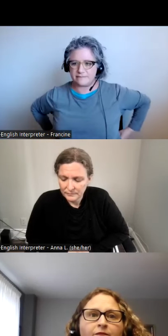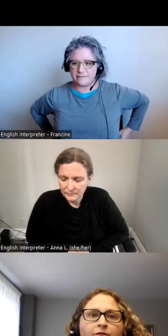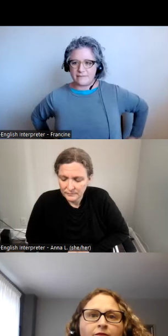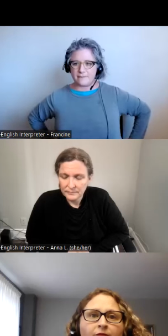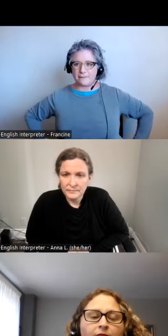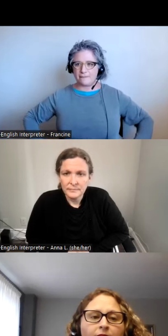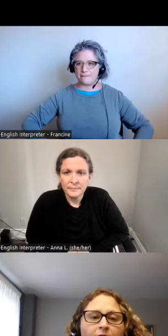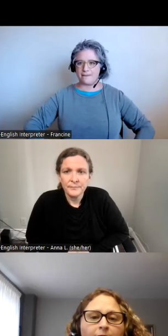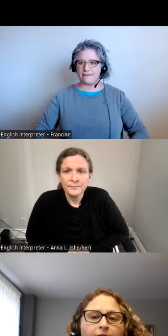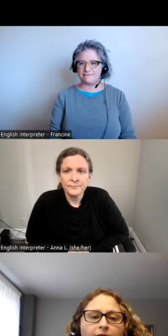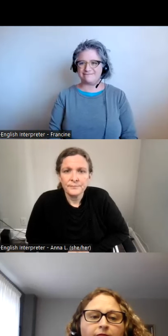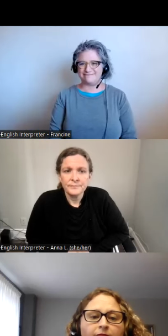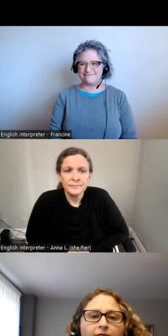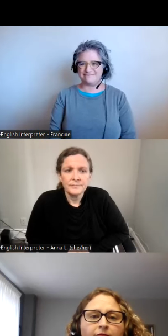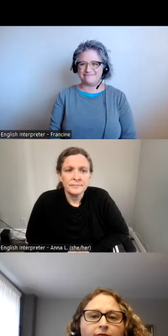best. Next slide,